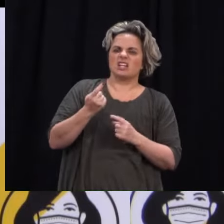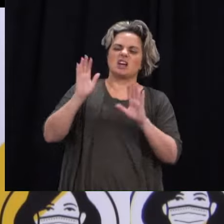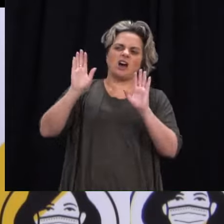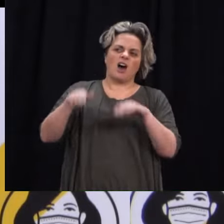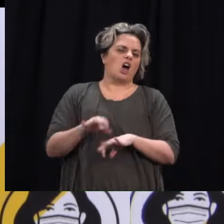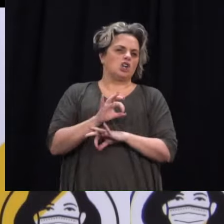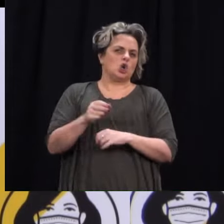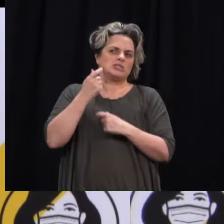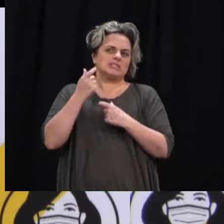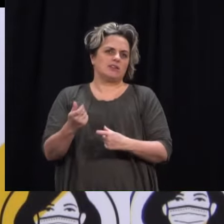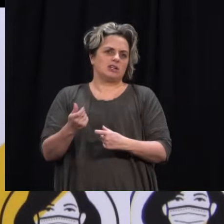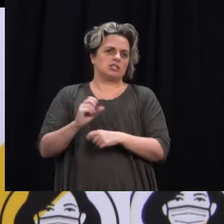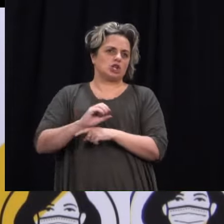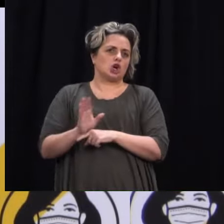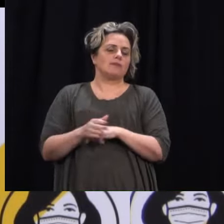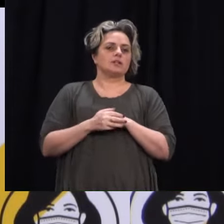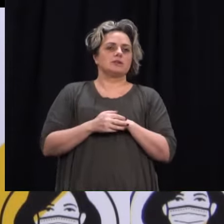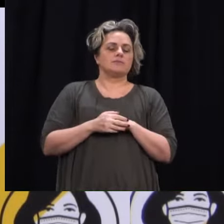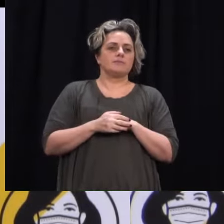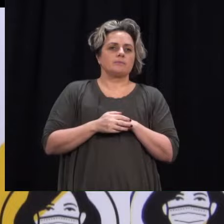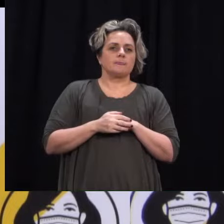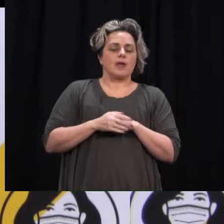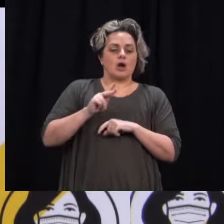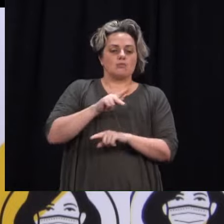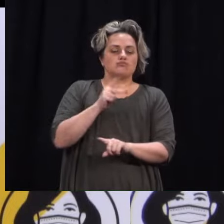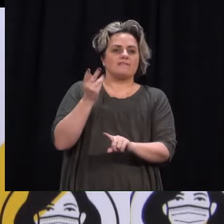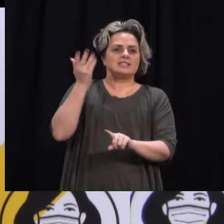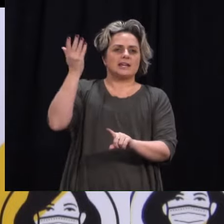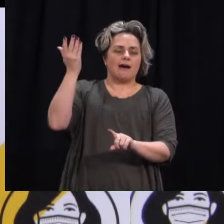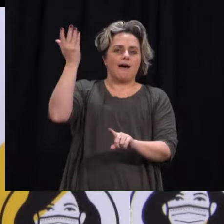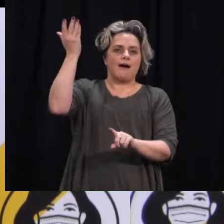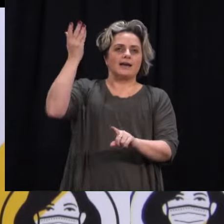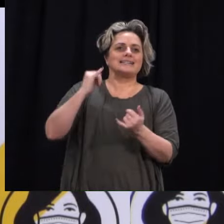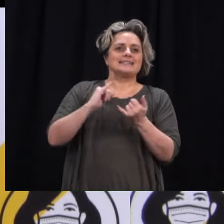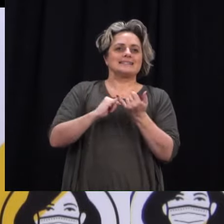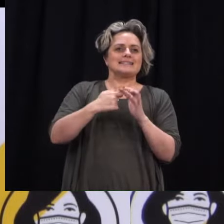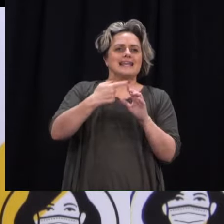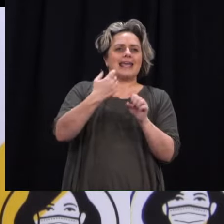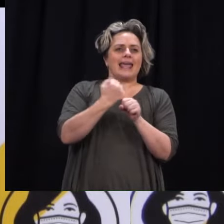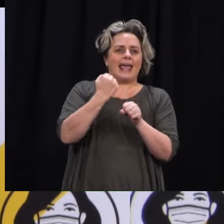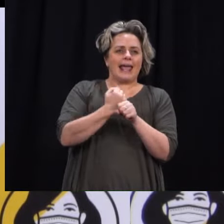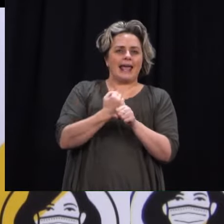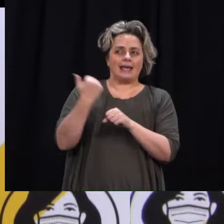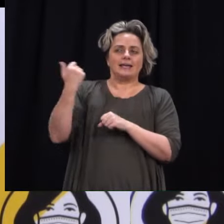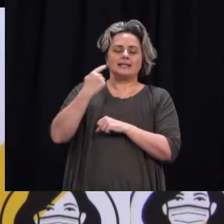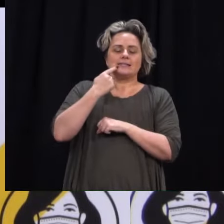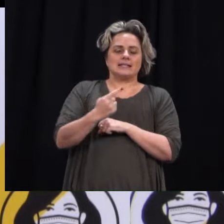mis-information around the